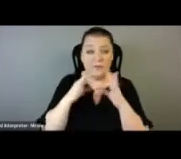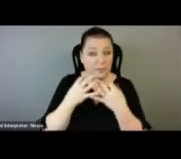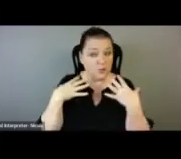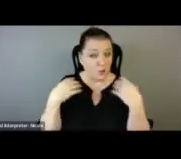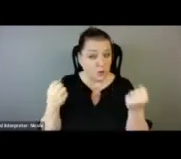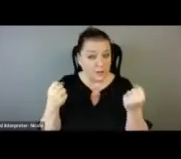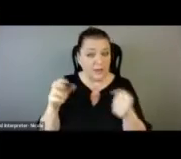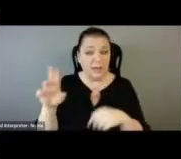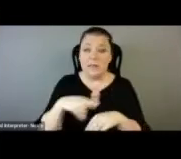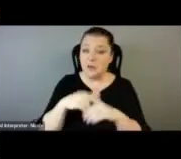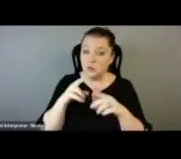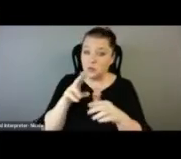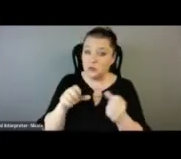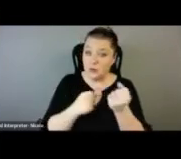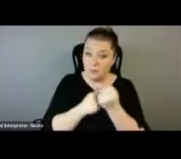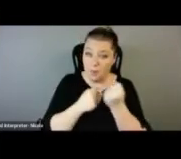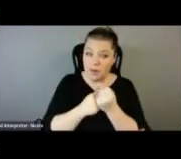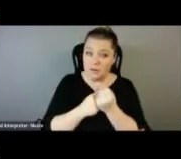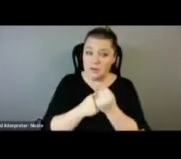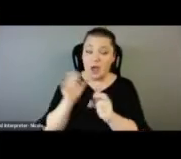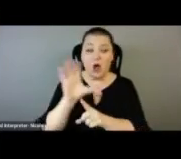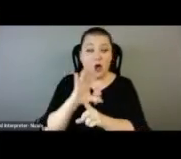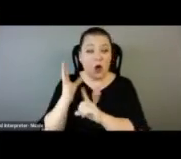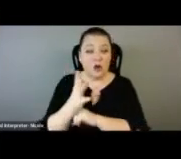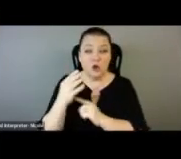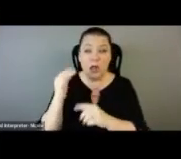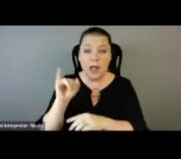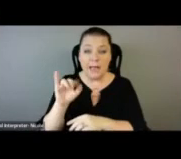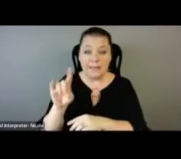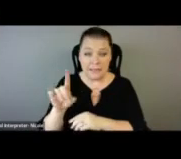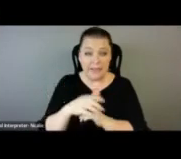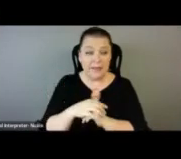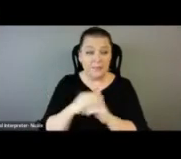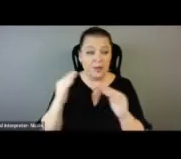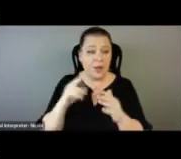natural supports cultural identity, and for purpose. We have employment, volunteering,